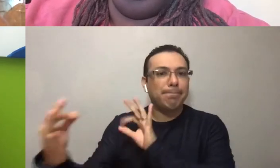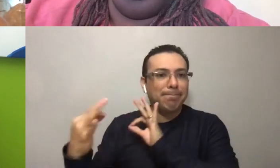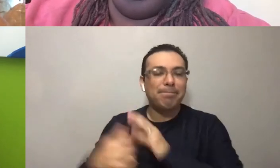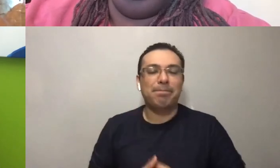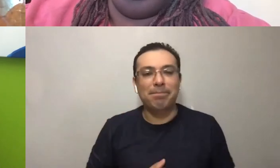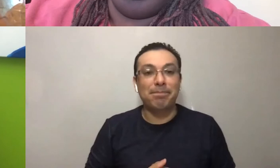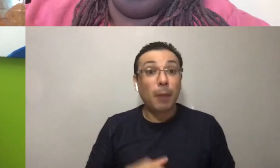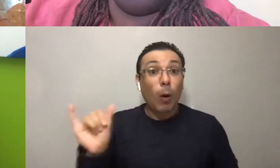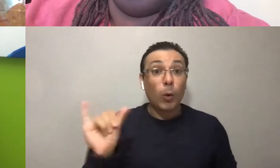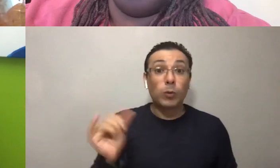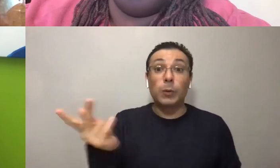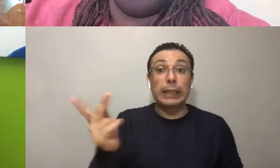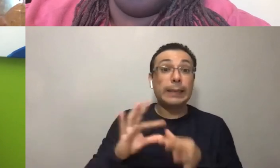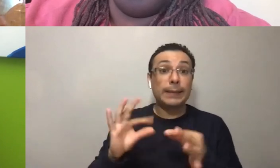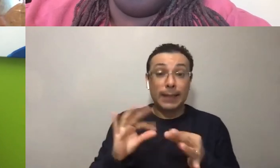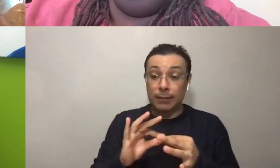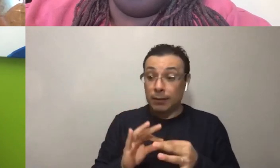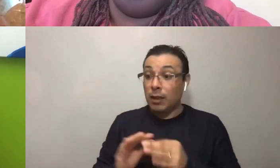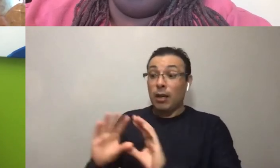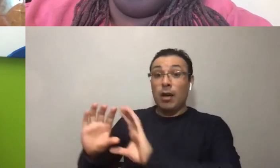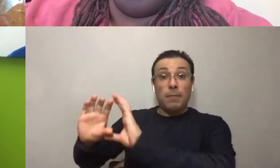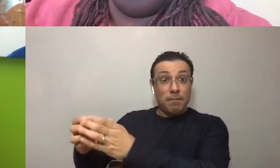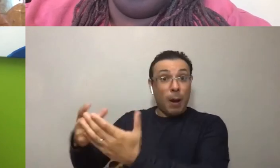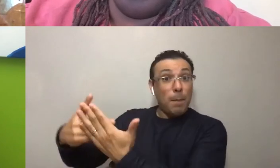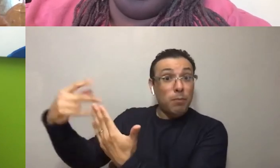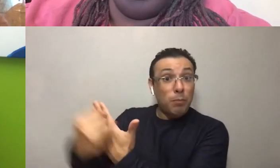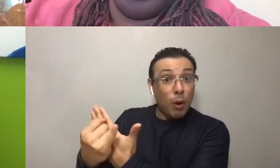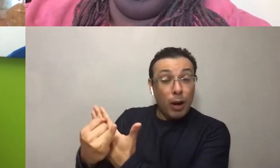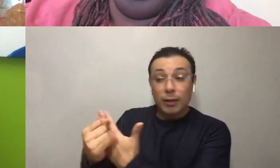And so looking at where your funds are going and who you’re prioritizing